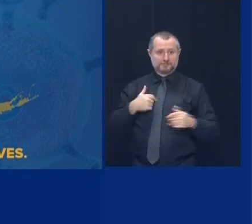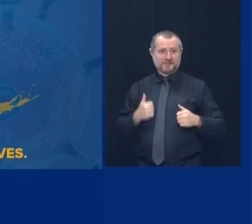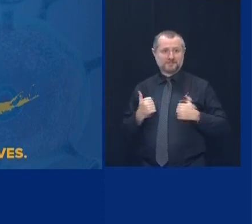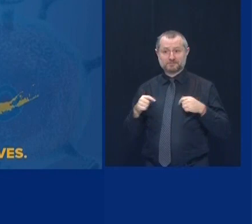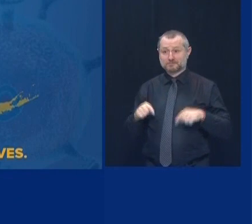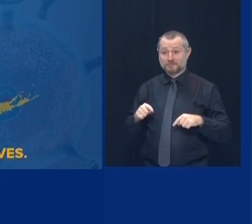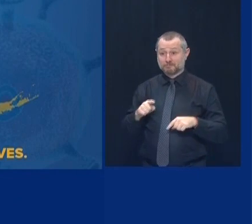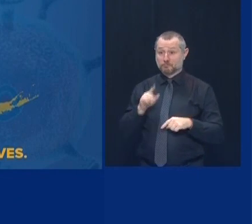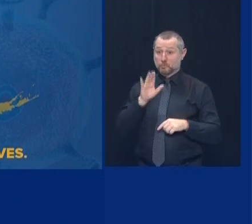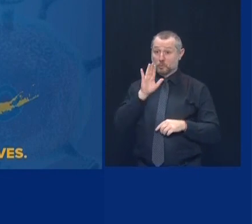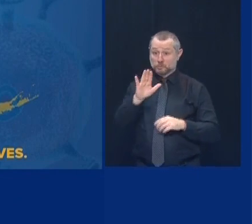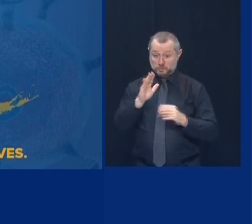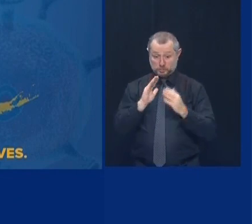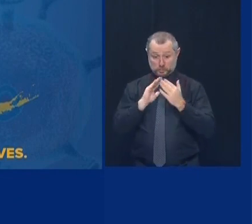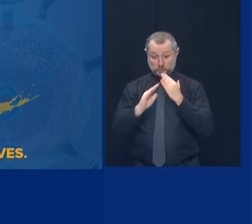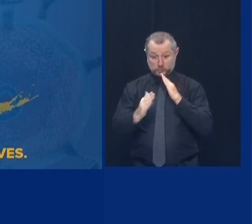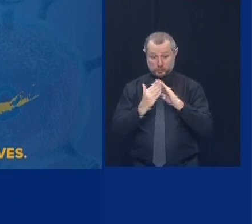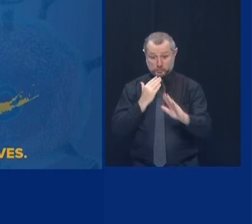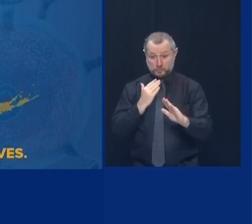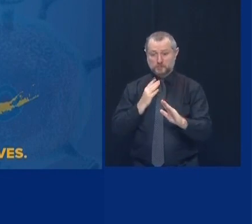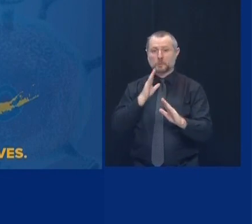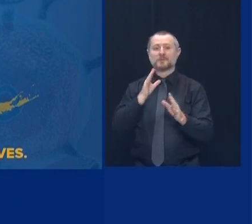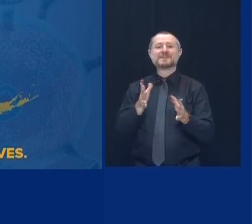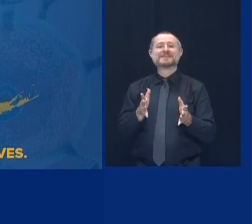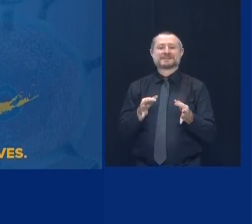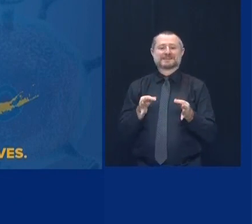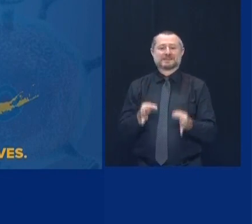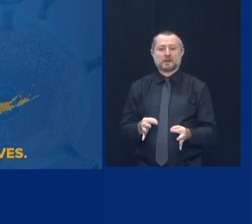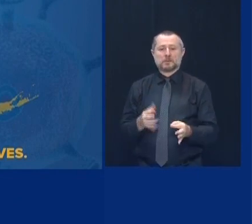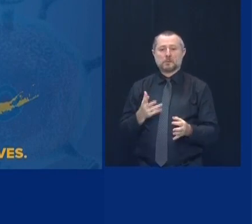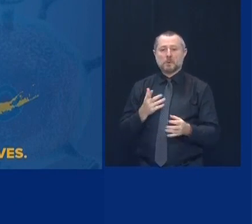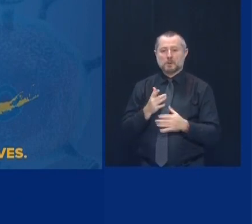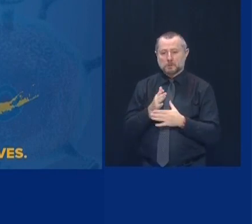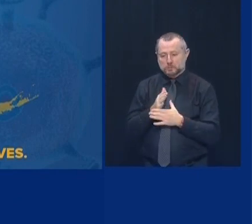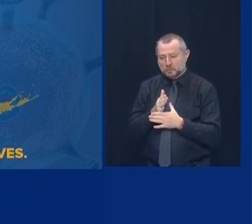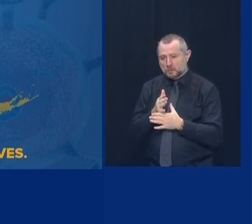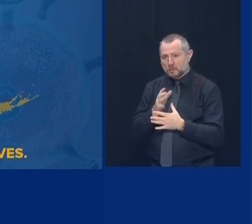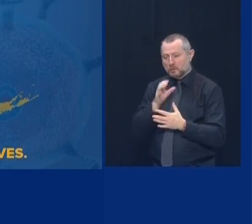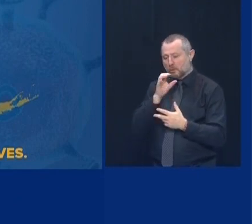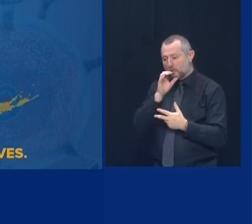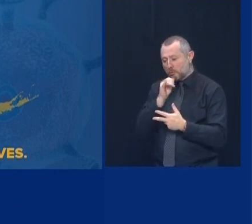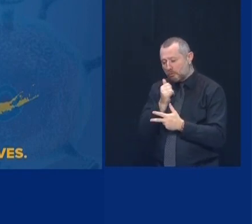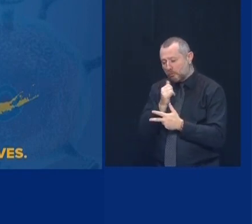STATES. RATEÑi BECAUSE IT ISe